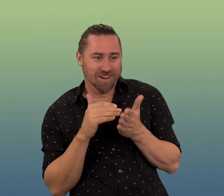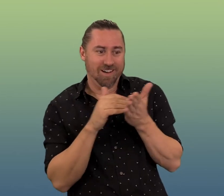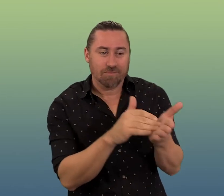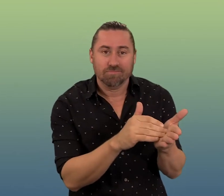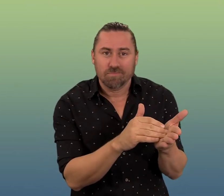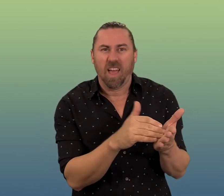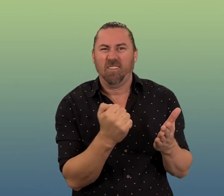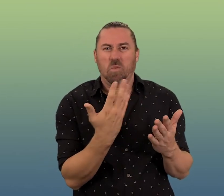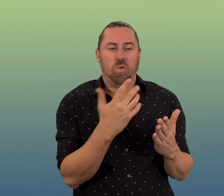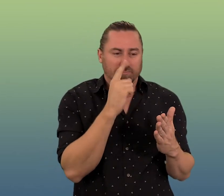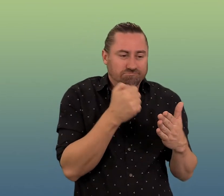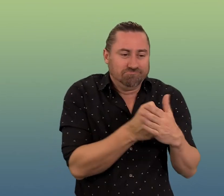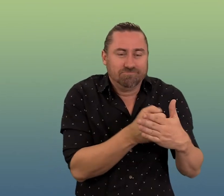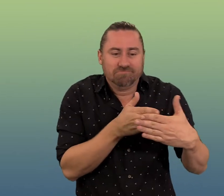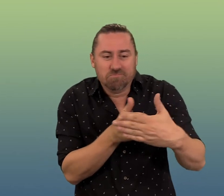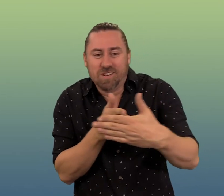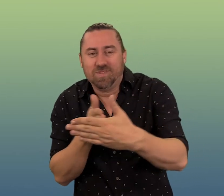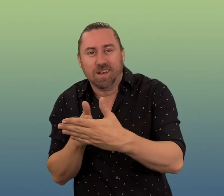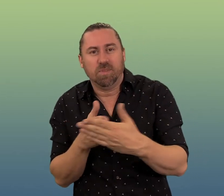and the probability of impairment increases.